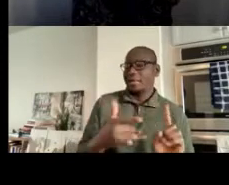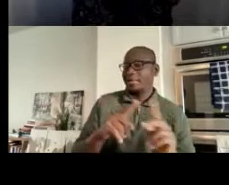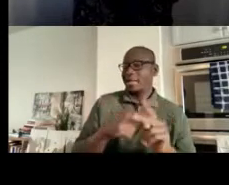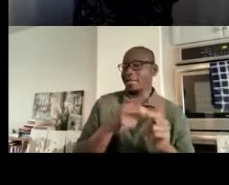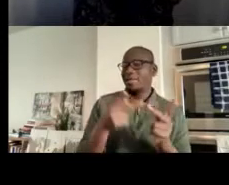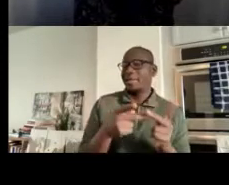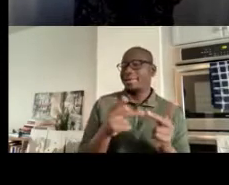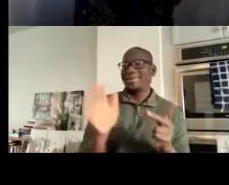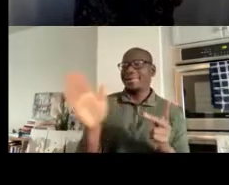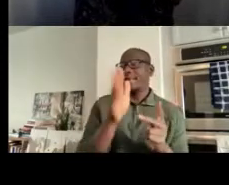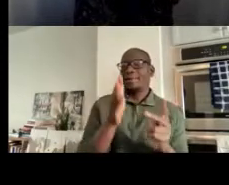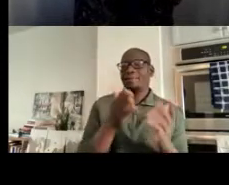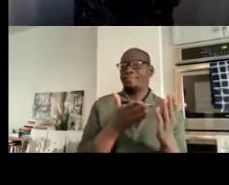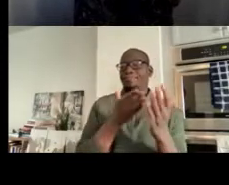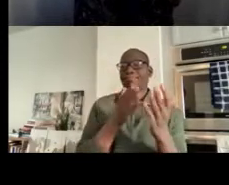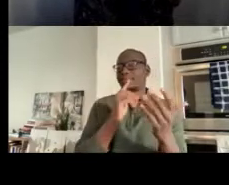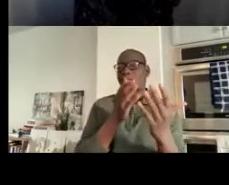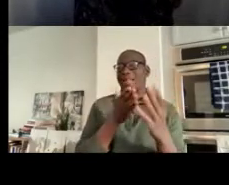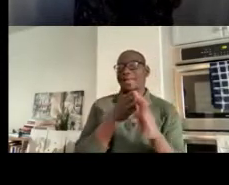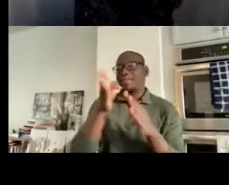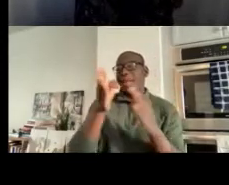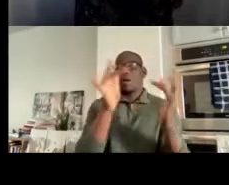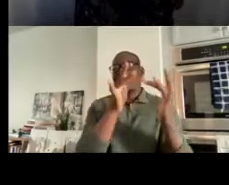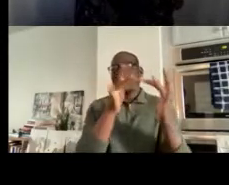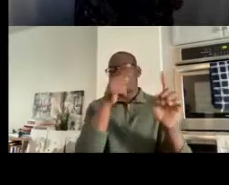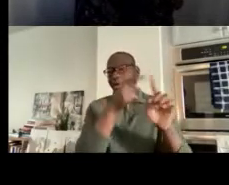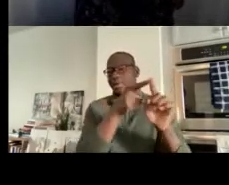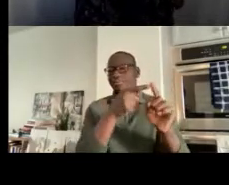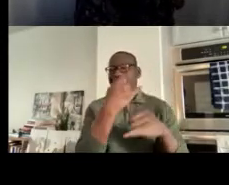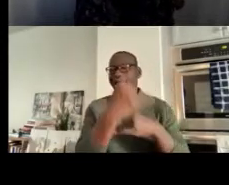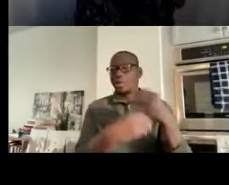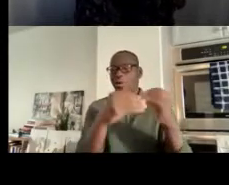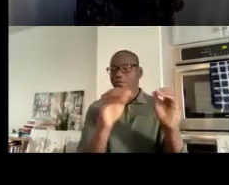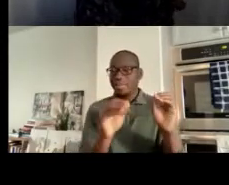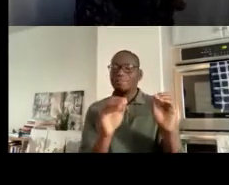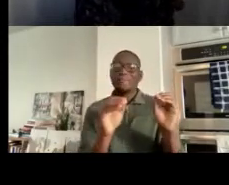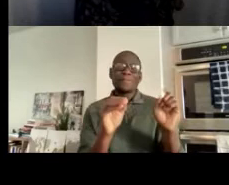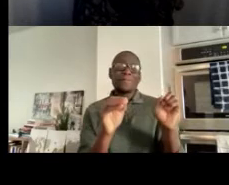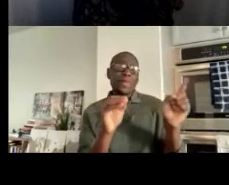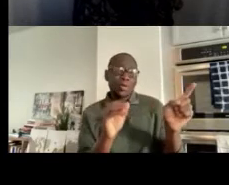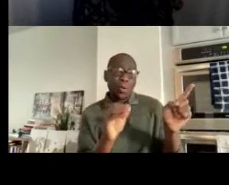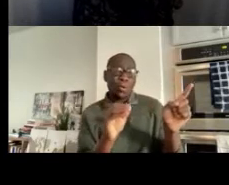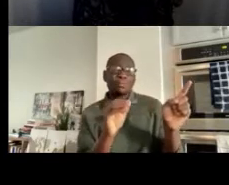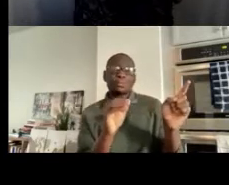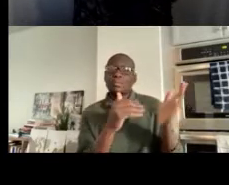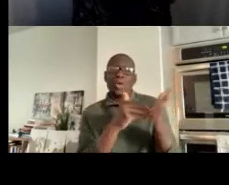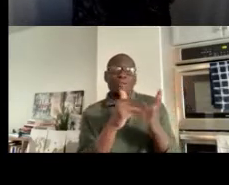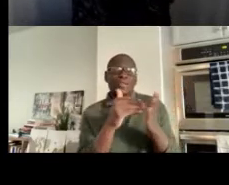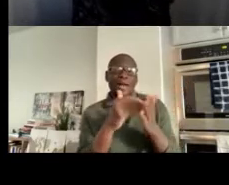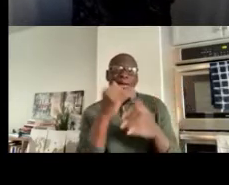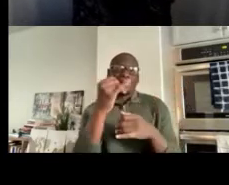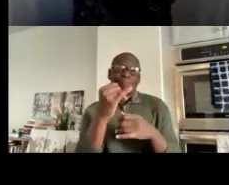international office is typically where they start. They don't typically go to the Disability Office. They typically get in touch with the Student